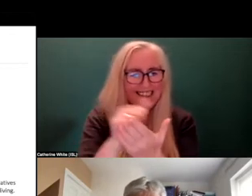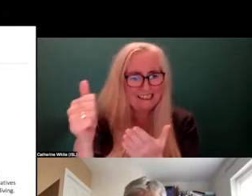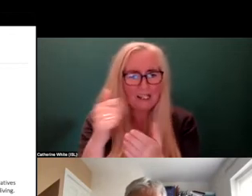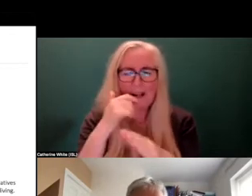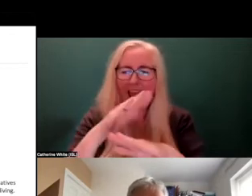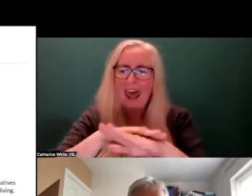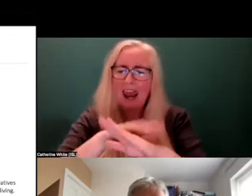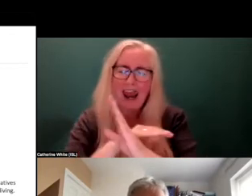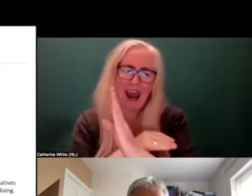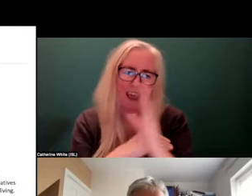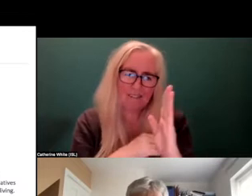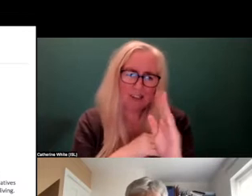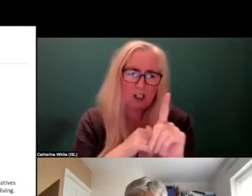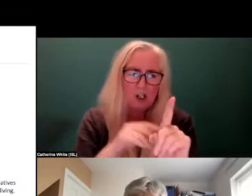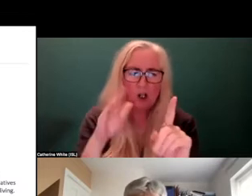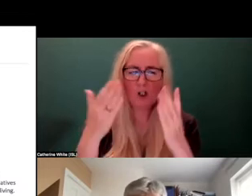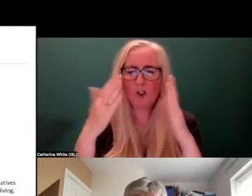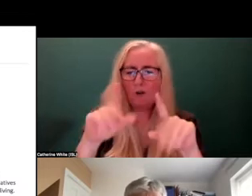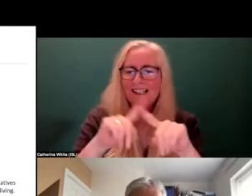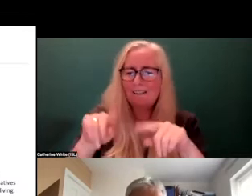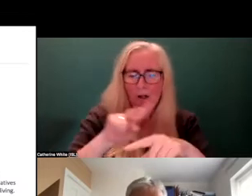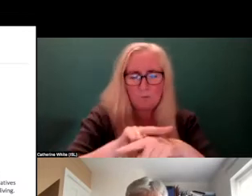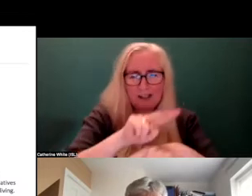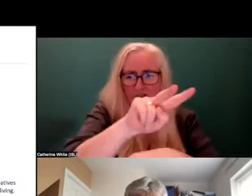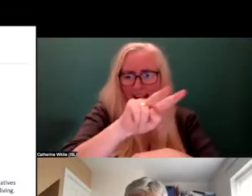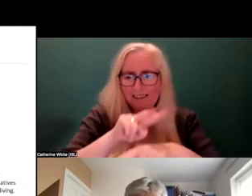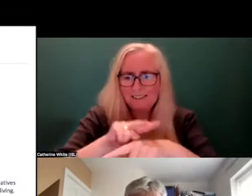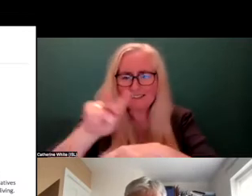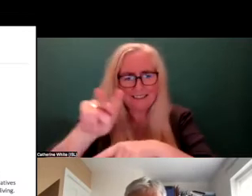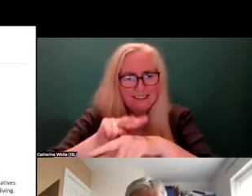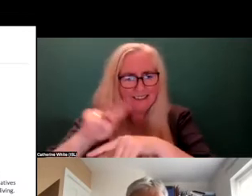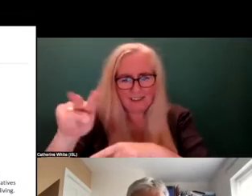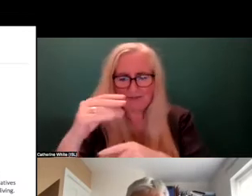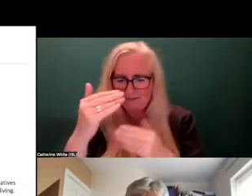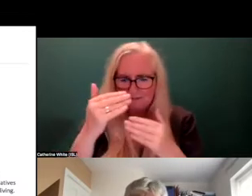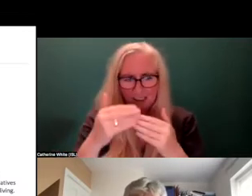And the diagram on the left shows some different trajectories that we may have in